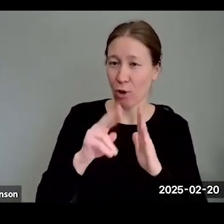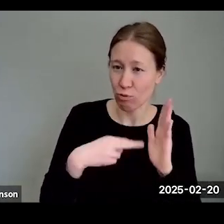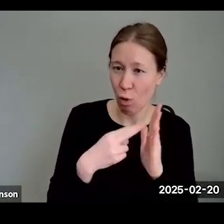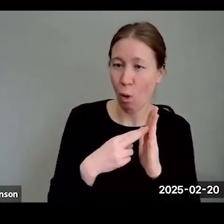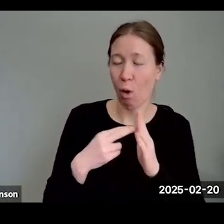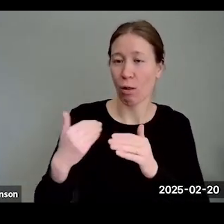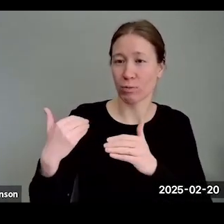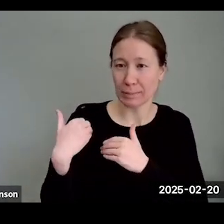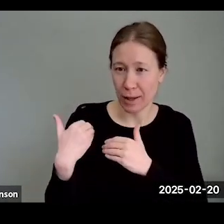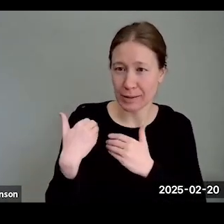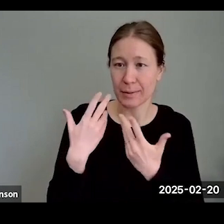or here at the university.